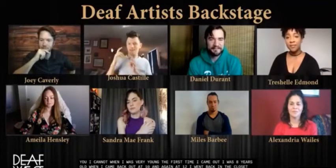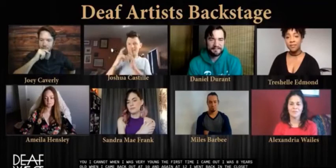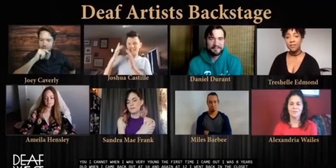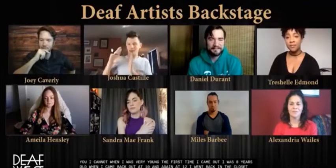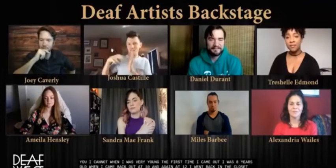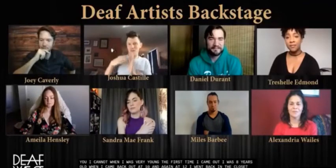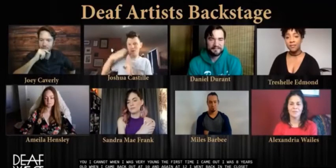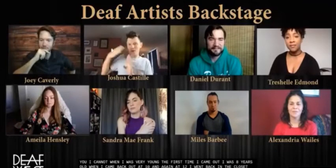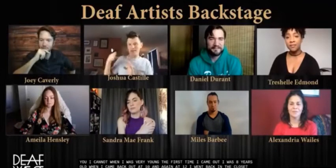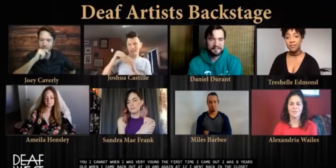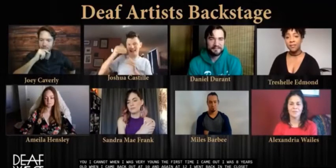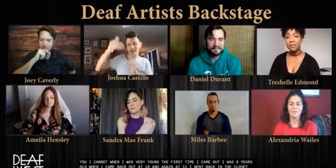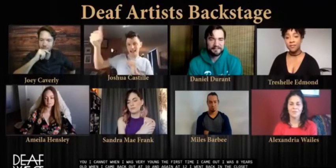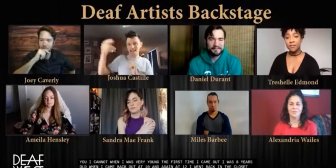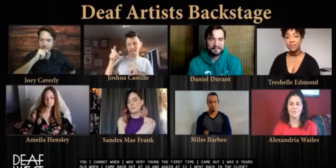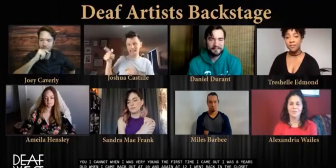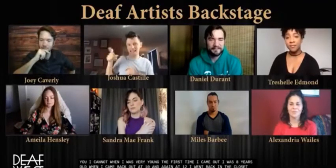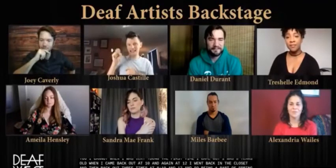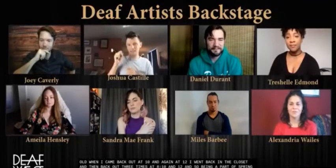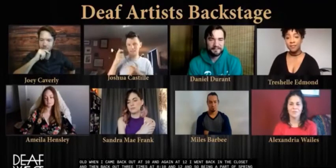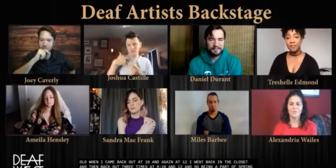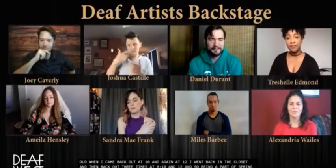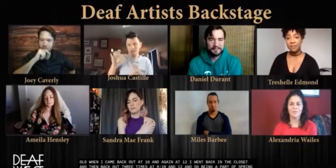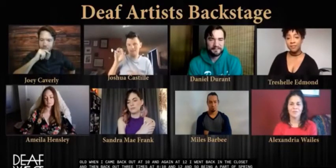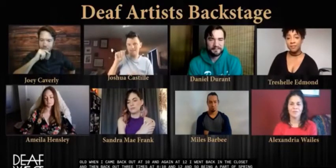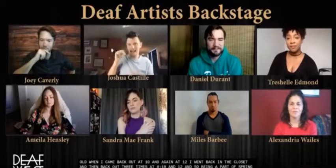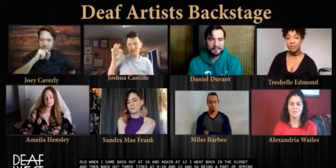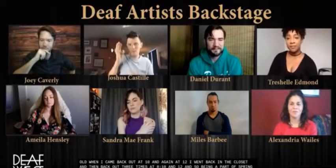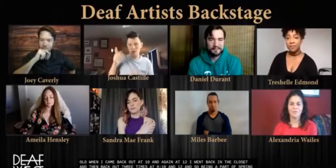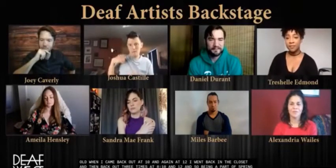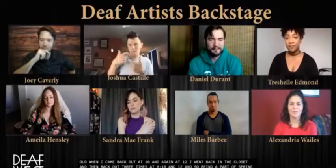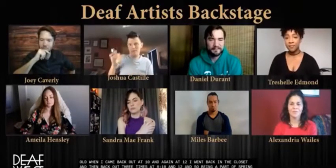Andy (Mientus) who plays my love who was my lover in the show.